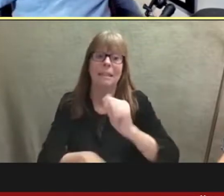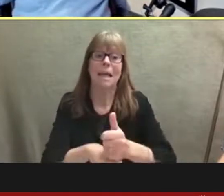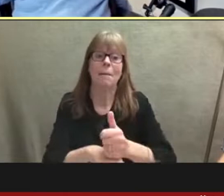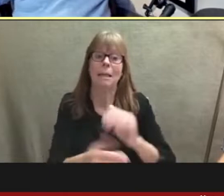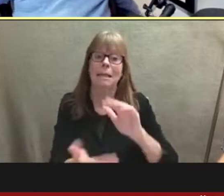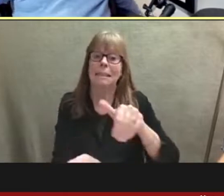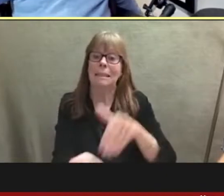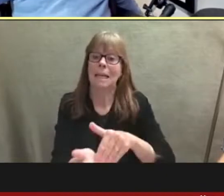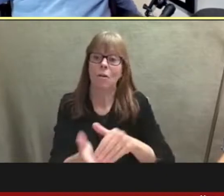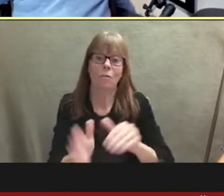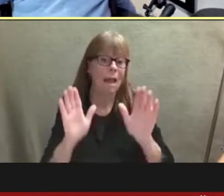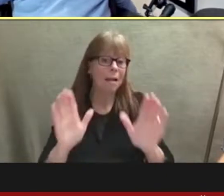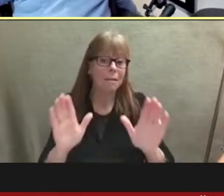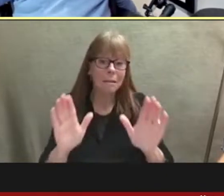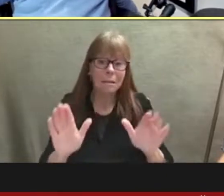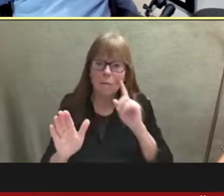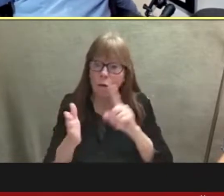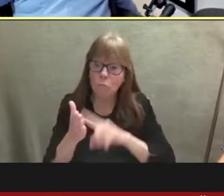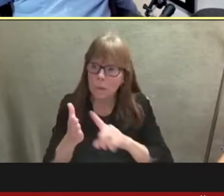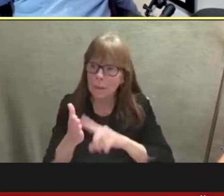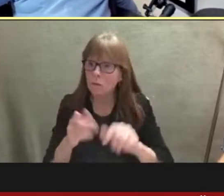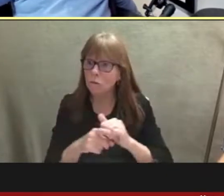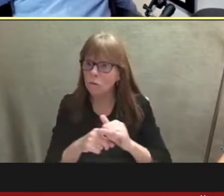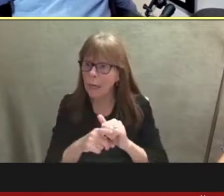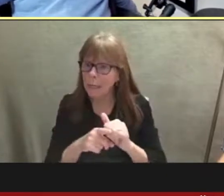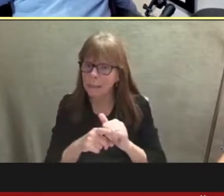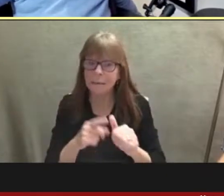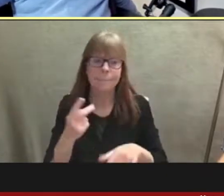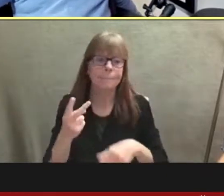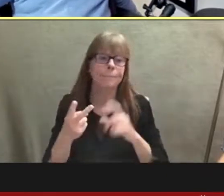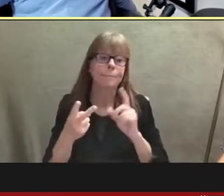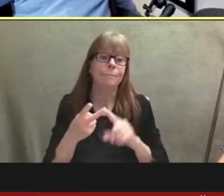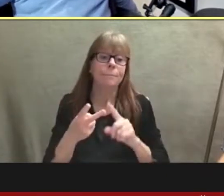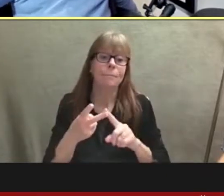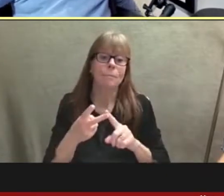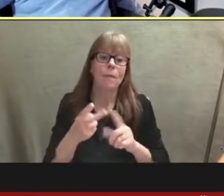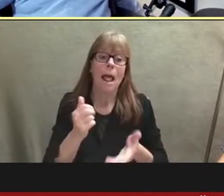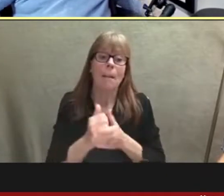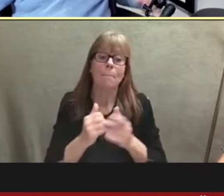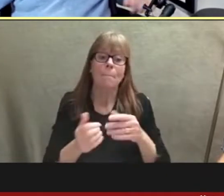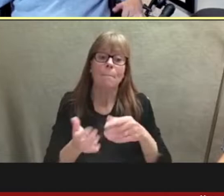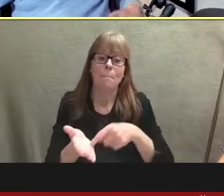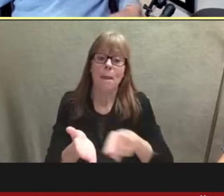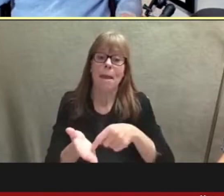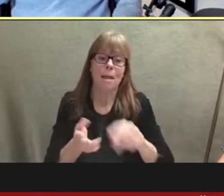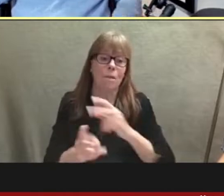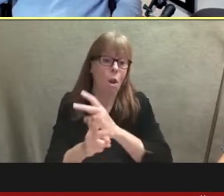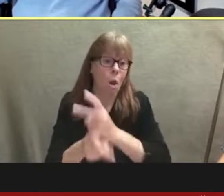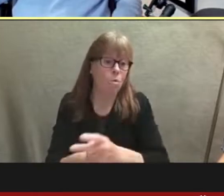of Excellence for Research and Training. Loan repayment incentive, up to $35,000